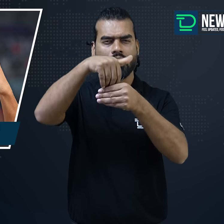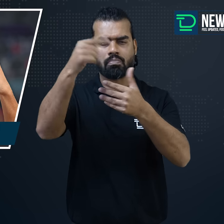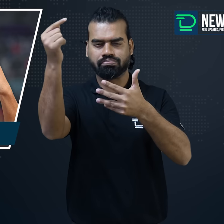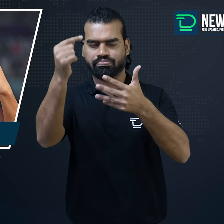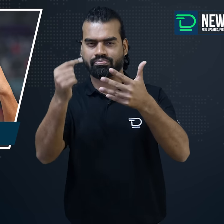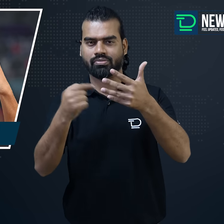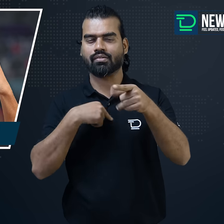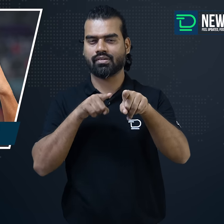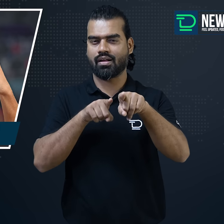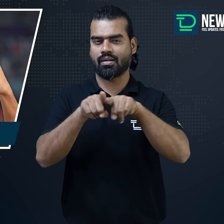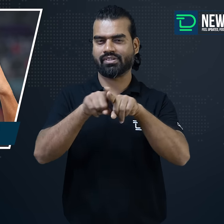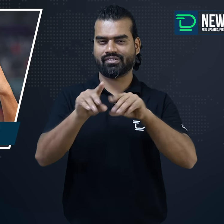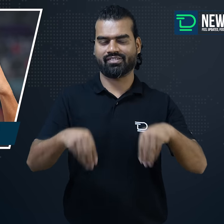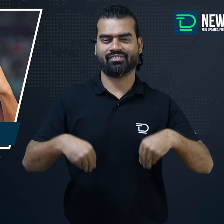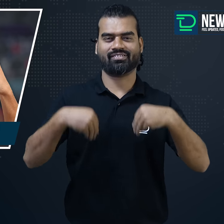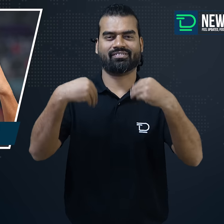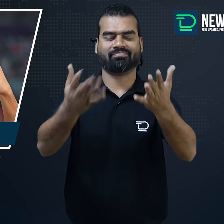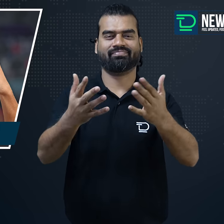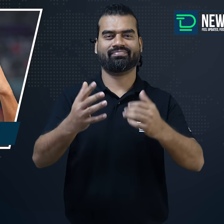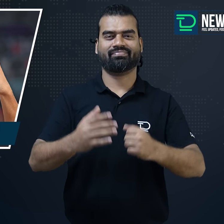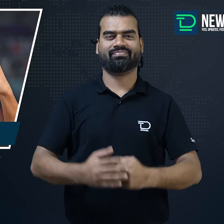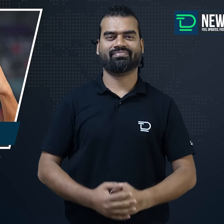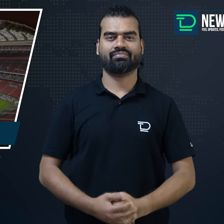For example